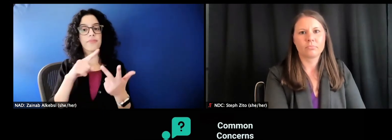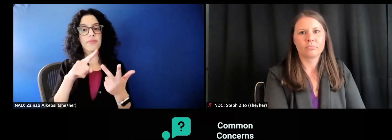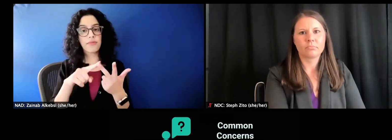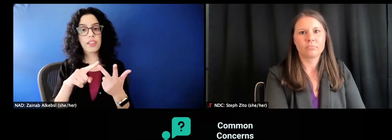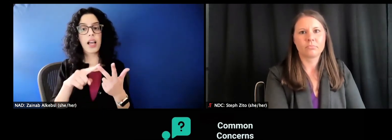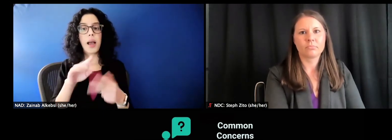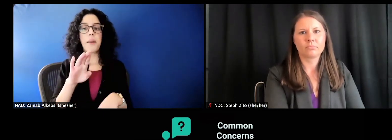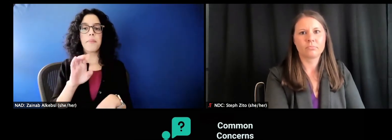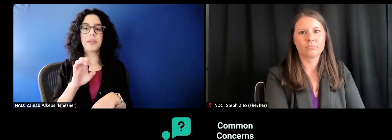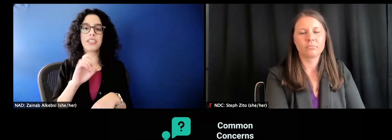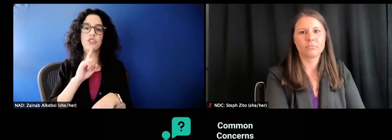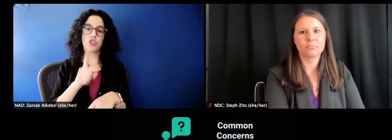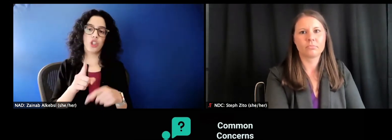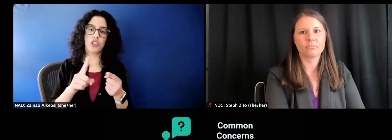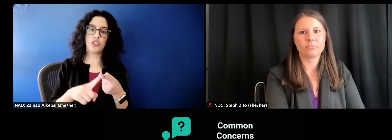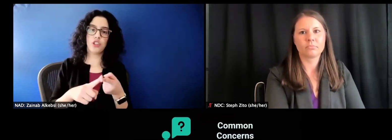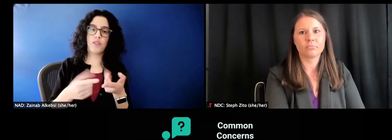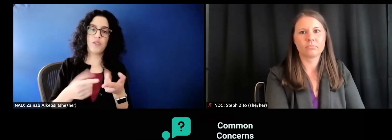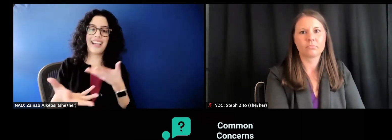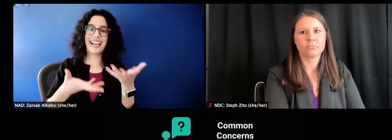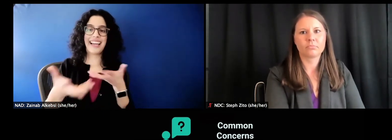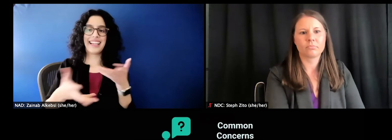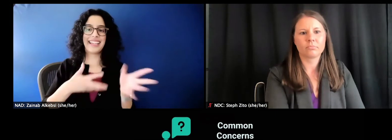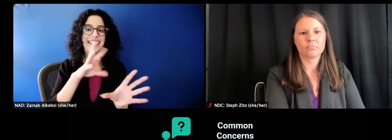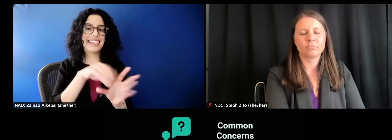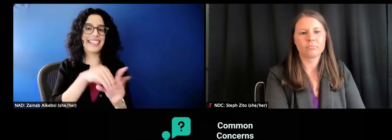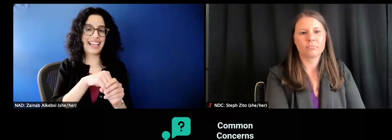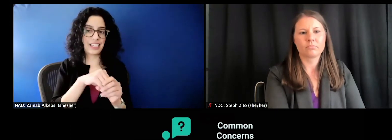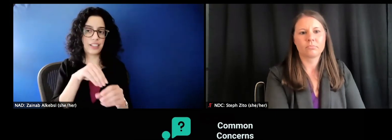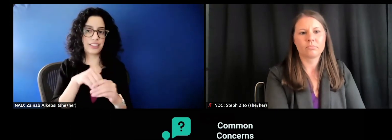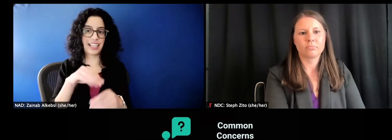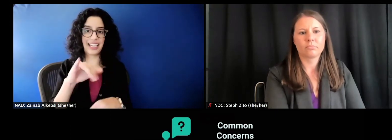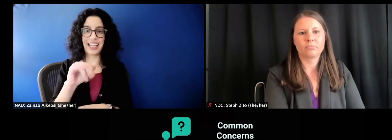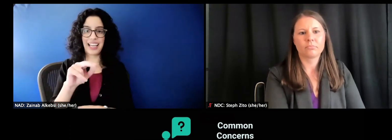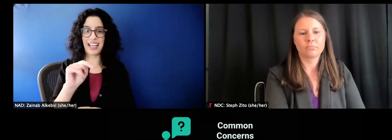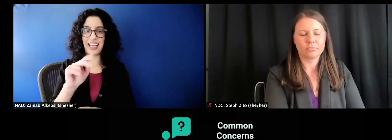Be sure to engage in an interactive process